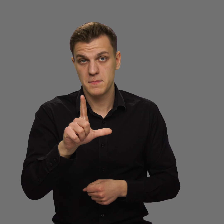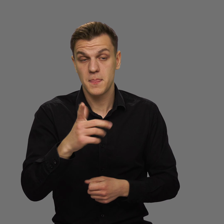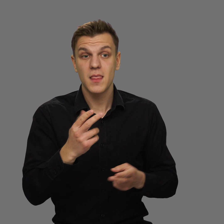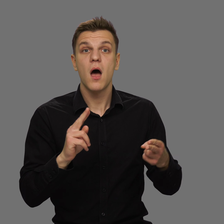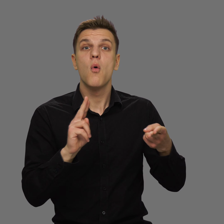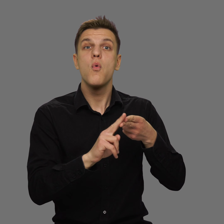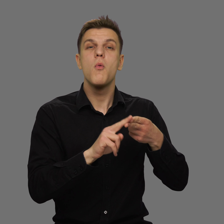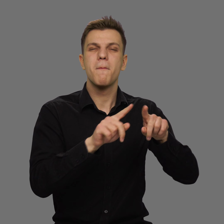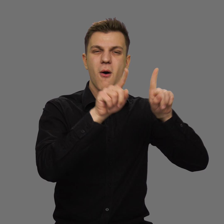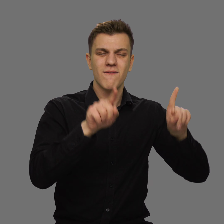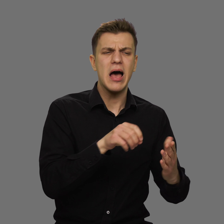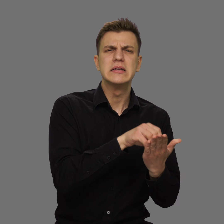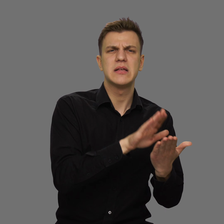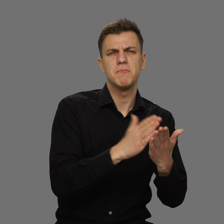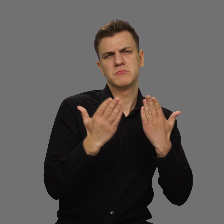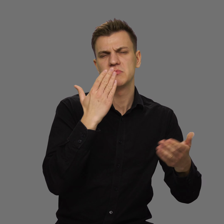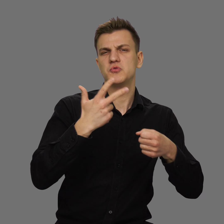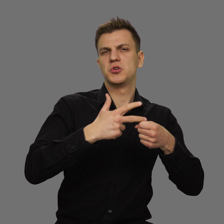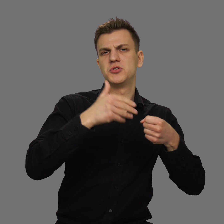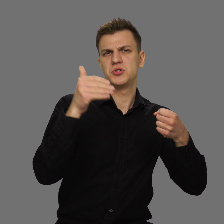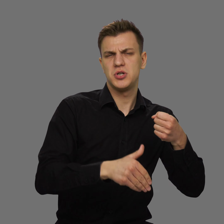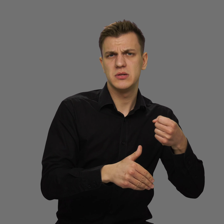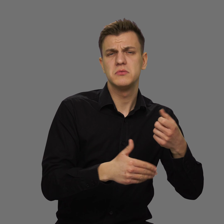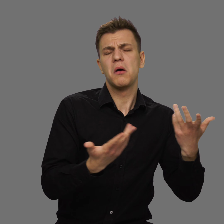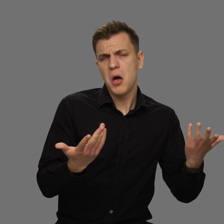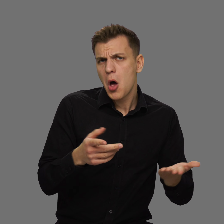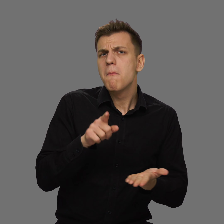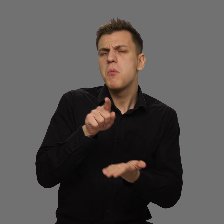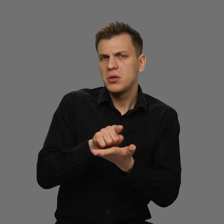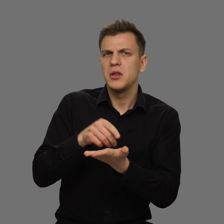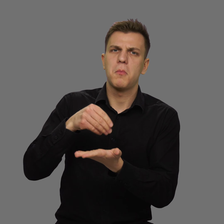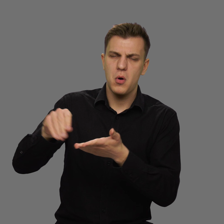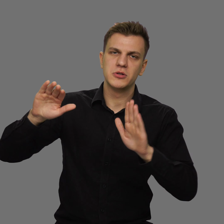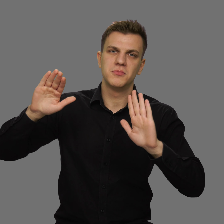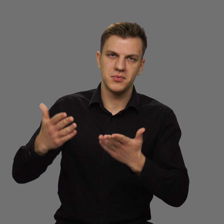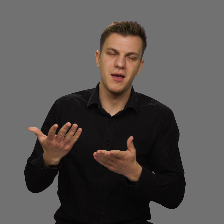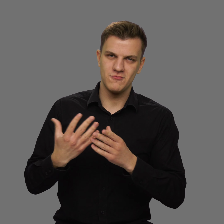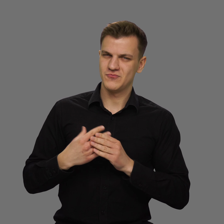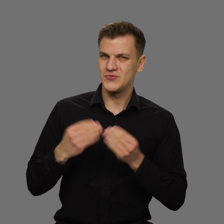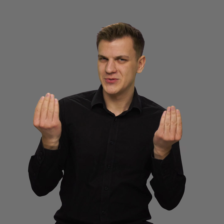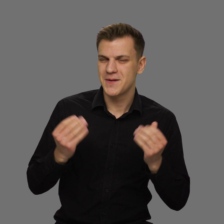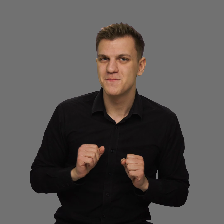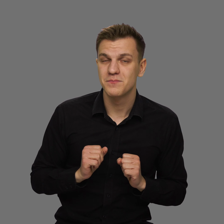when you have realistically agreed on an amount of 40 thousand zlotys,